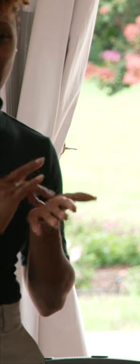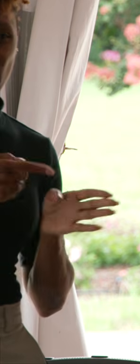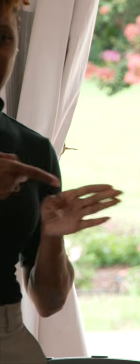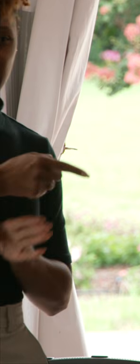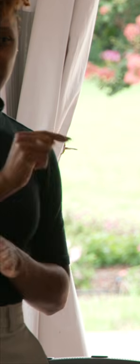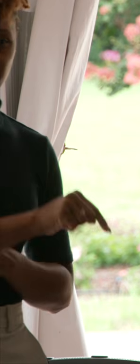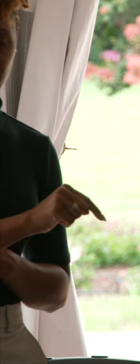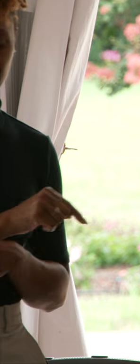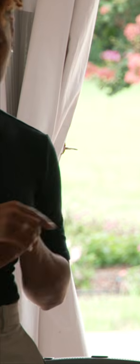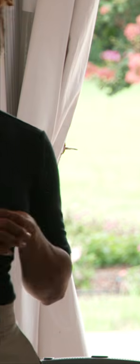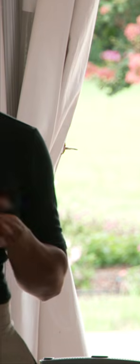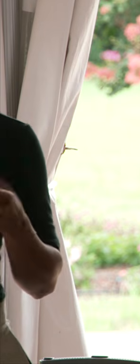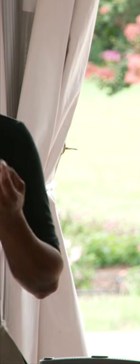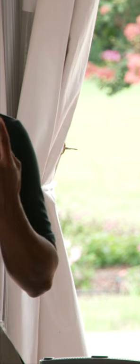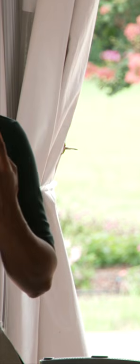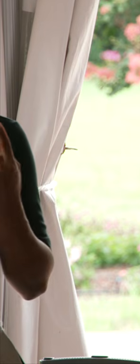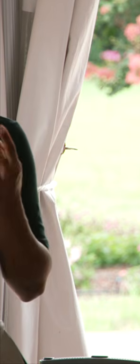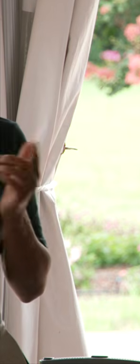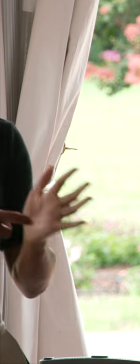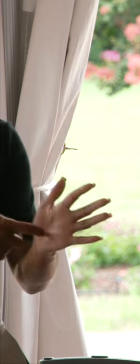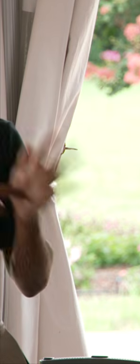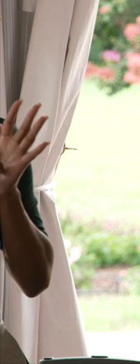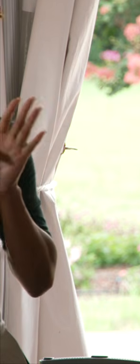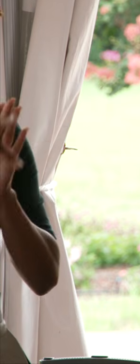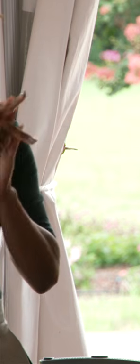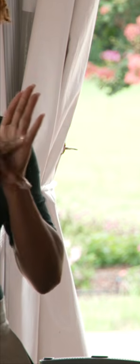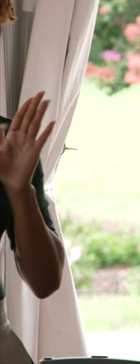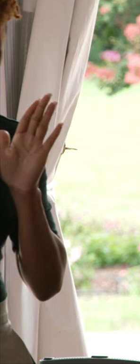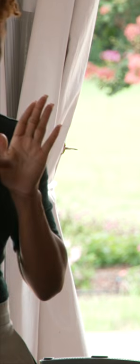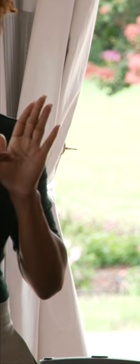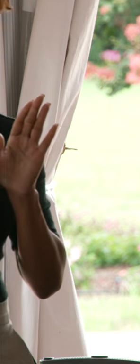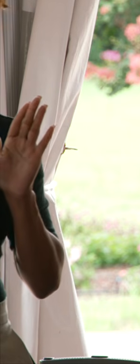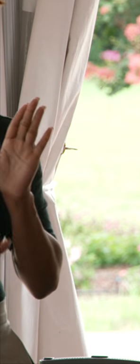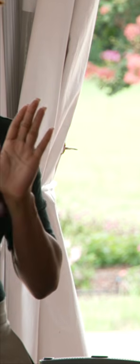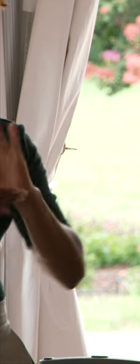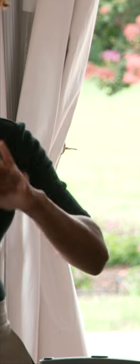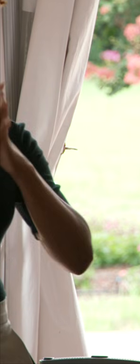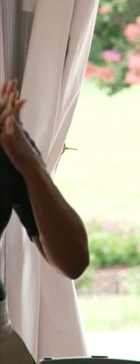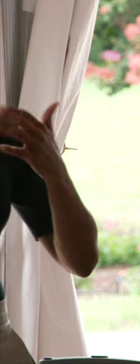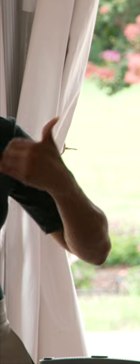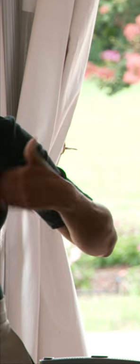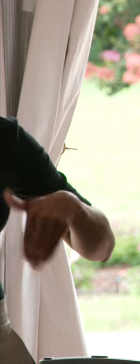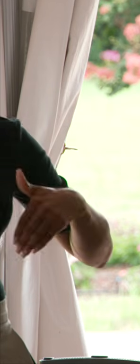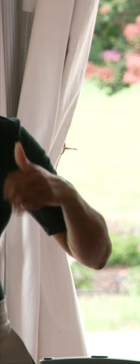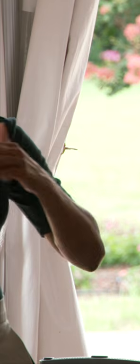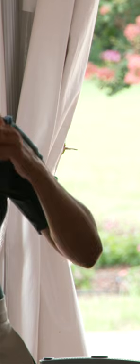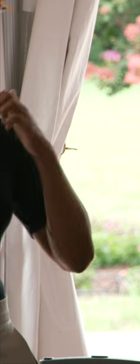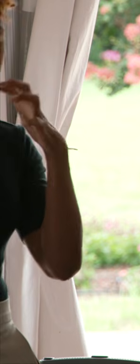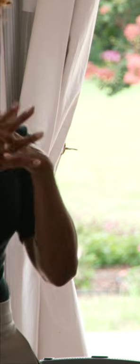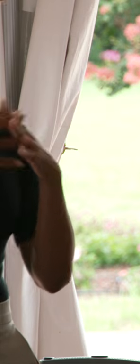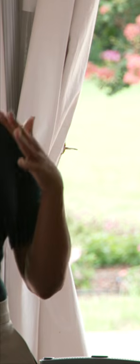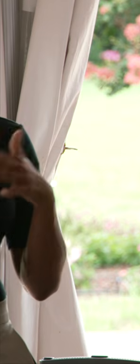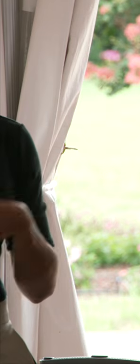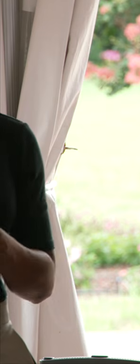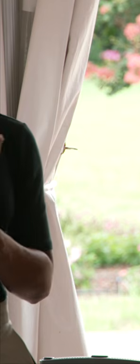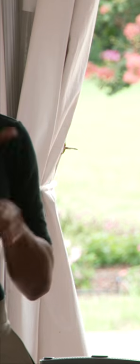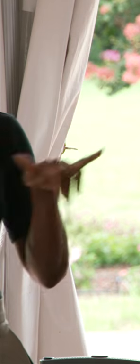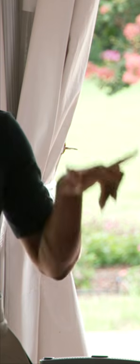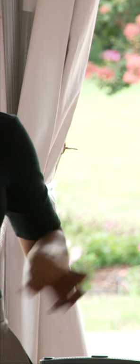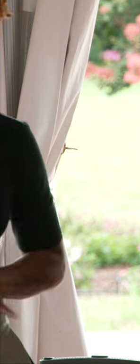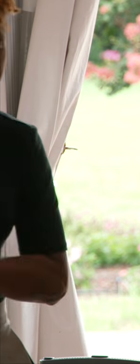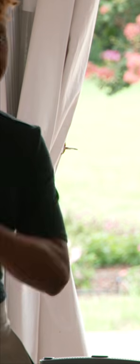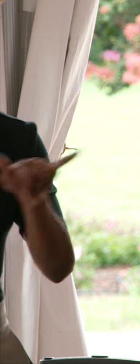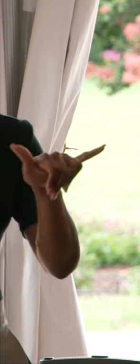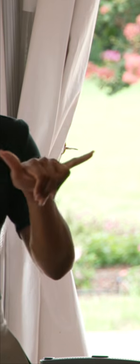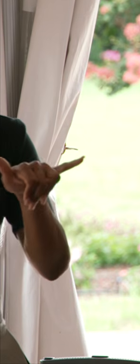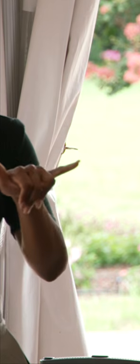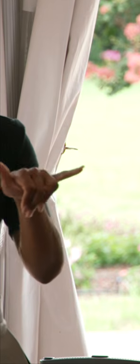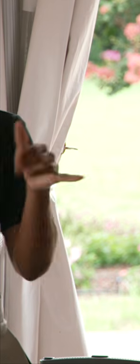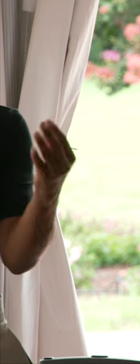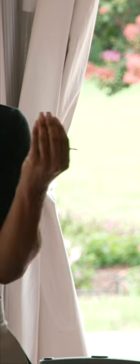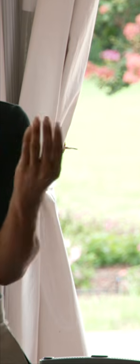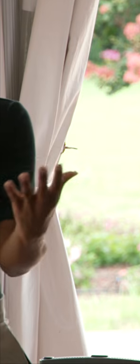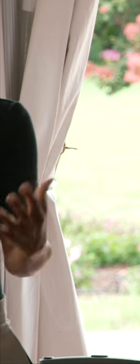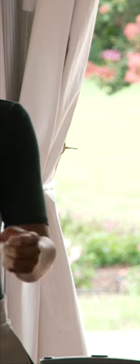This principle birthed our modern standard for informed consent, and that affects each and every